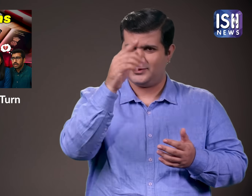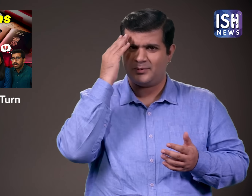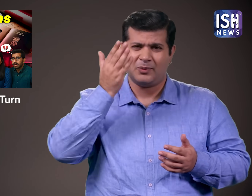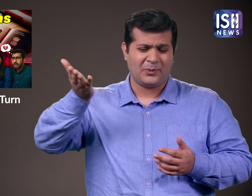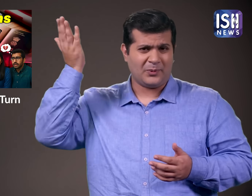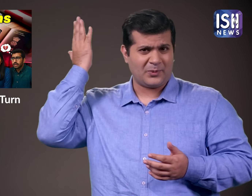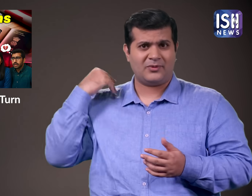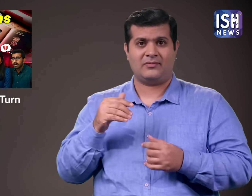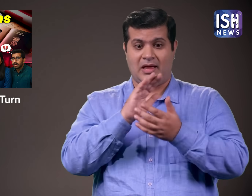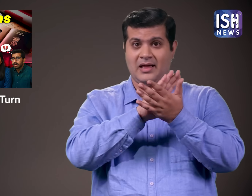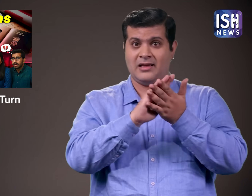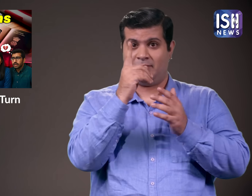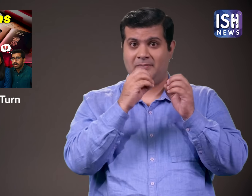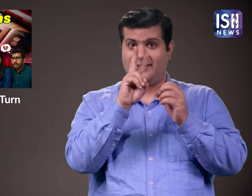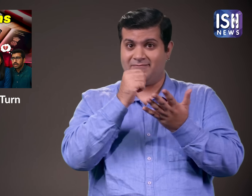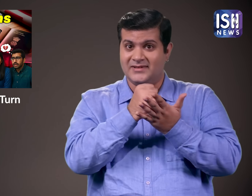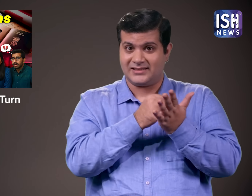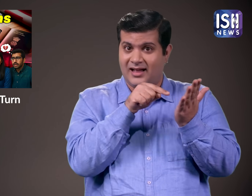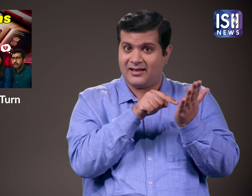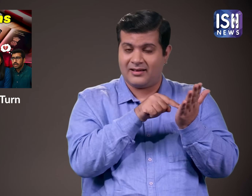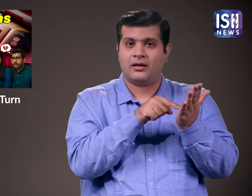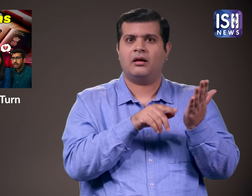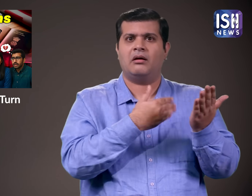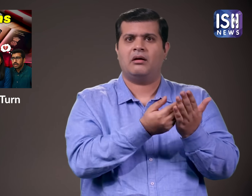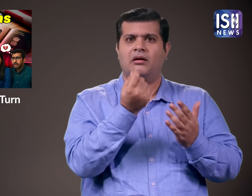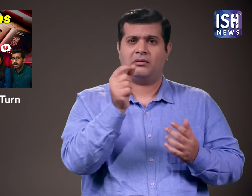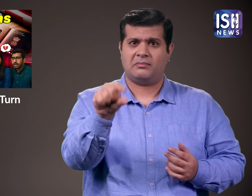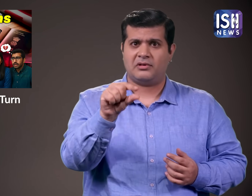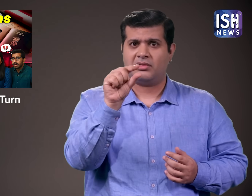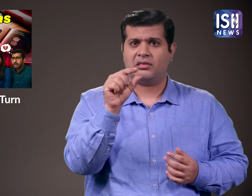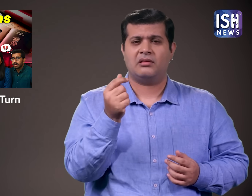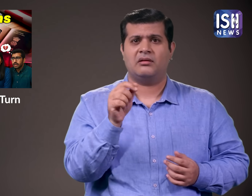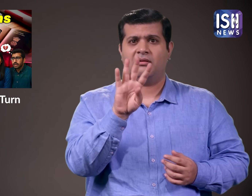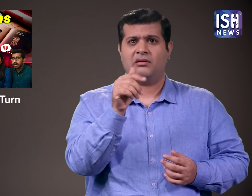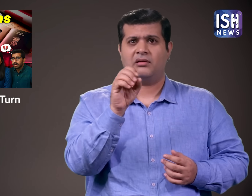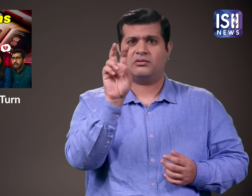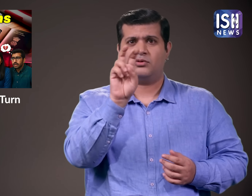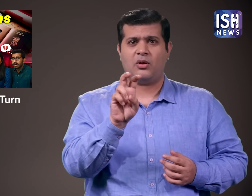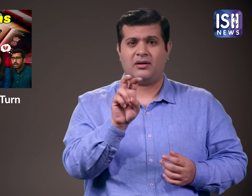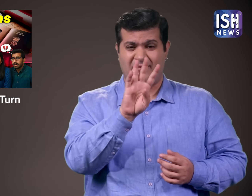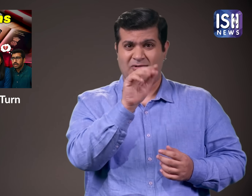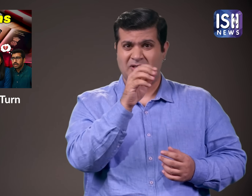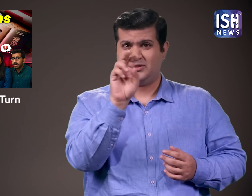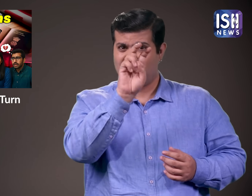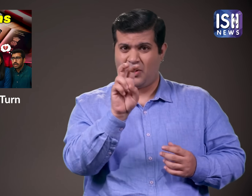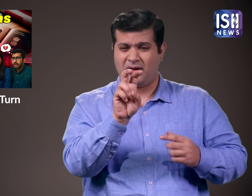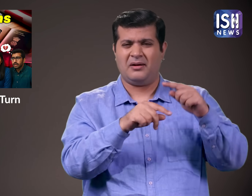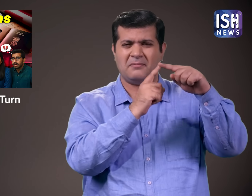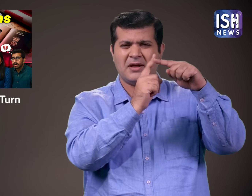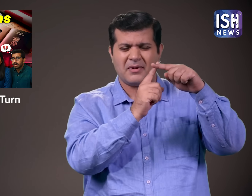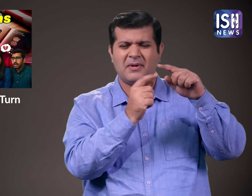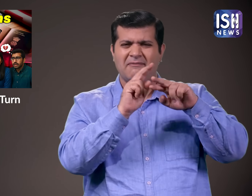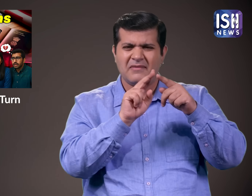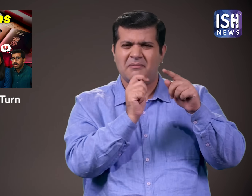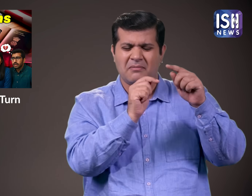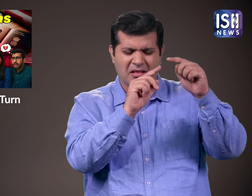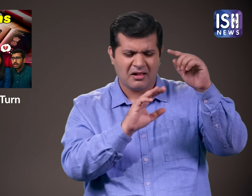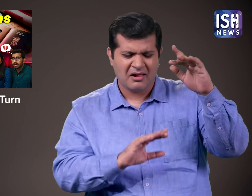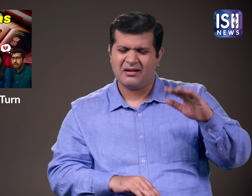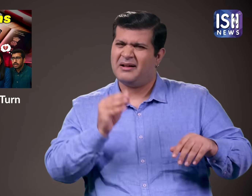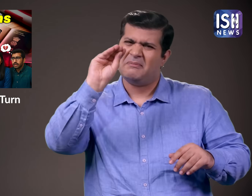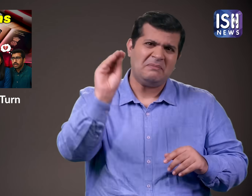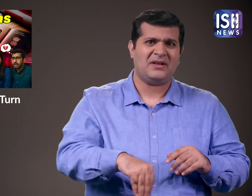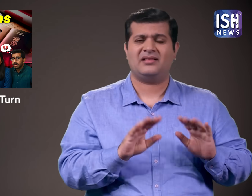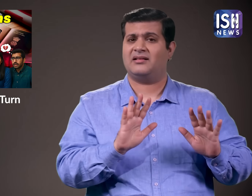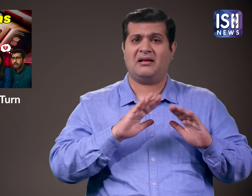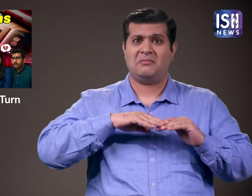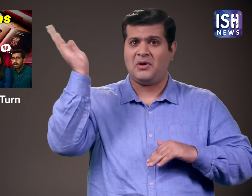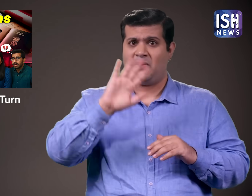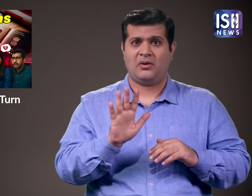Earlier, the H-1B visa application fee was quite nominal just $460, and even with additional charges, it remained affordable.